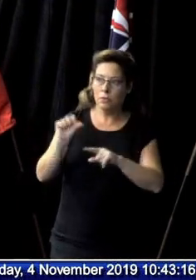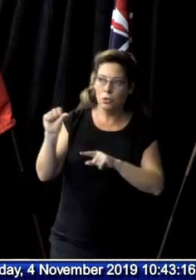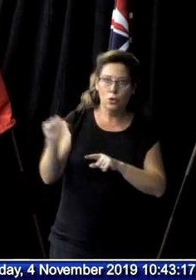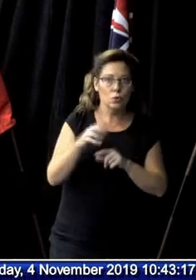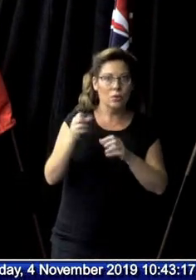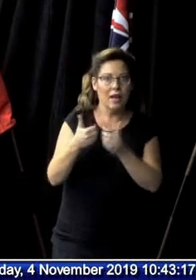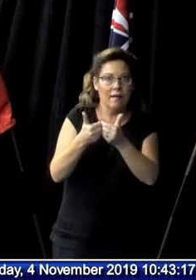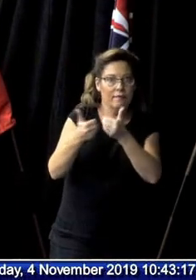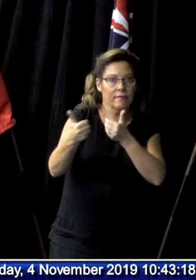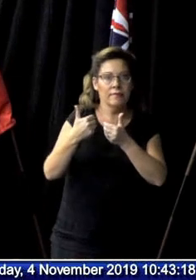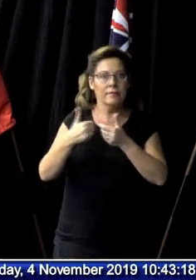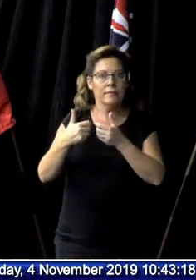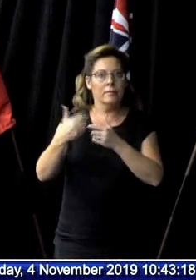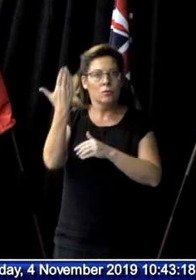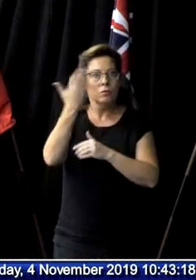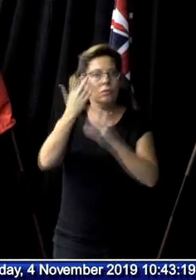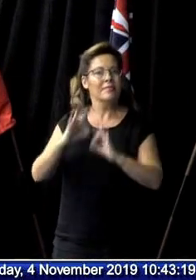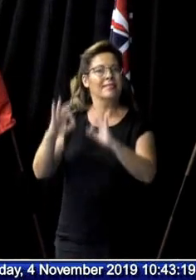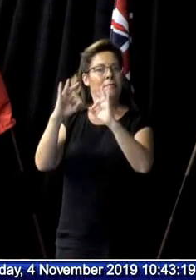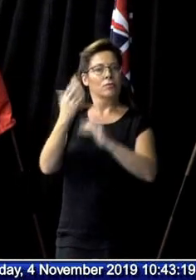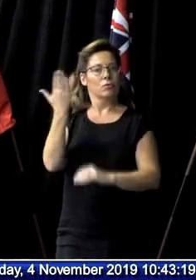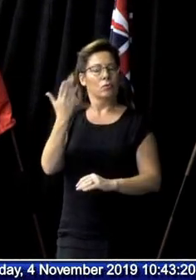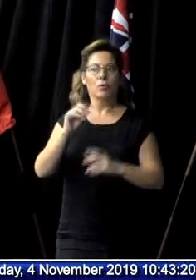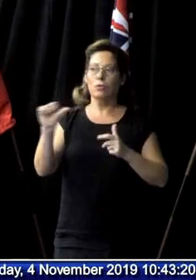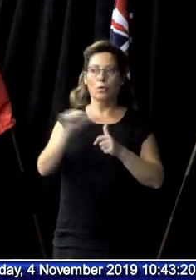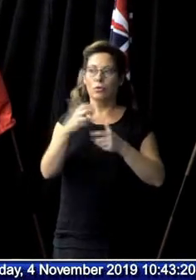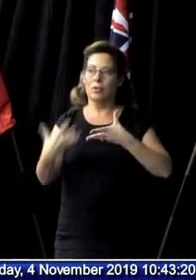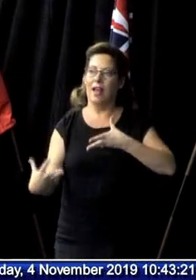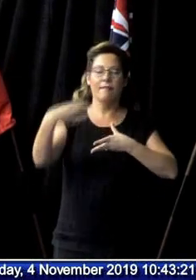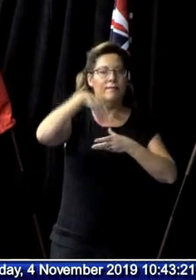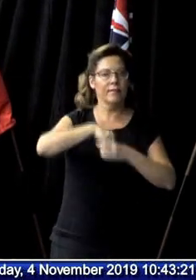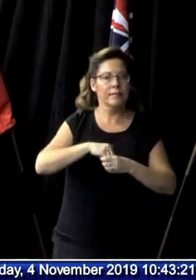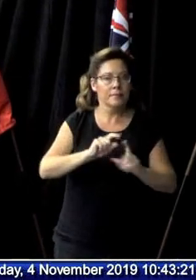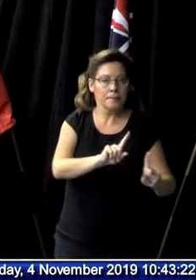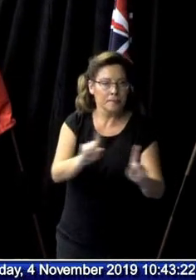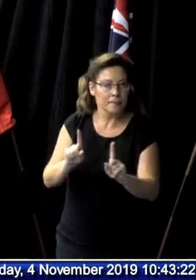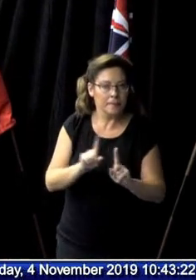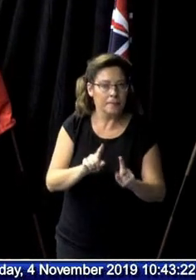We will have to address those issues. A final point: this is not – this is only the first hearing